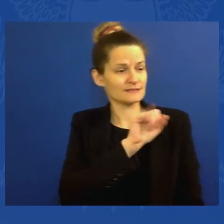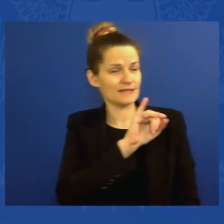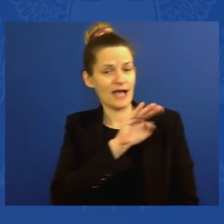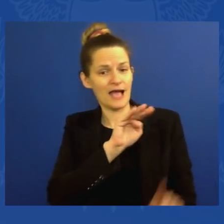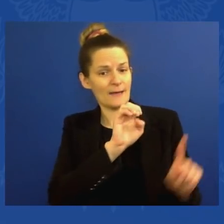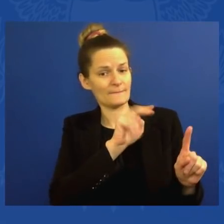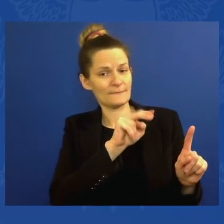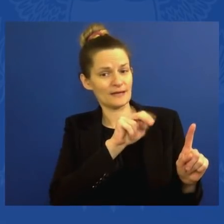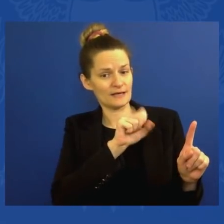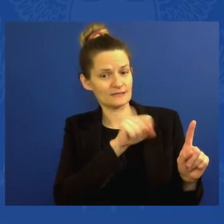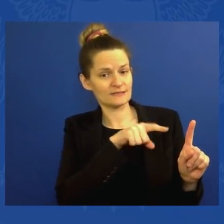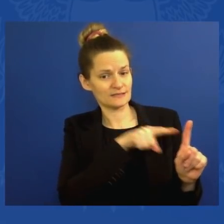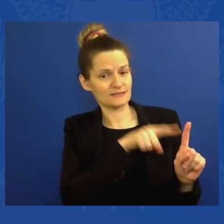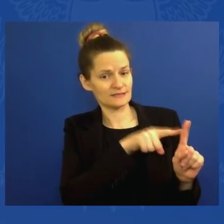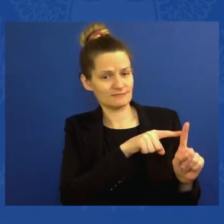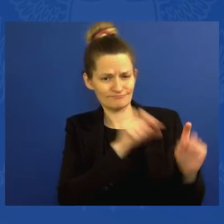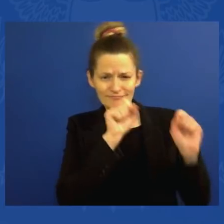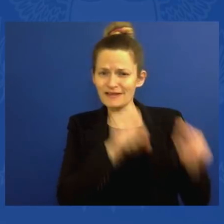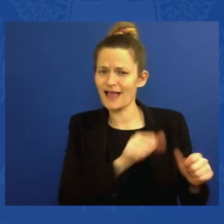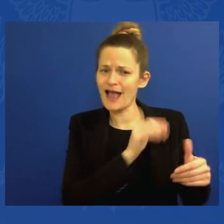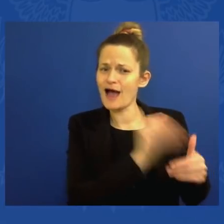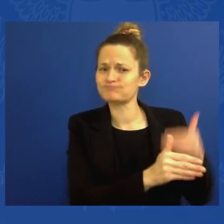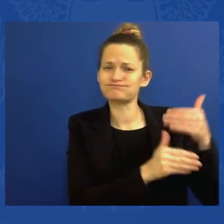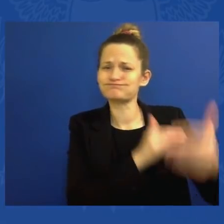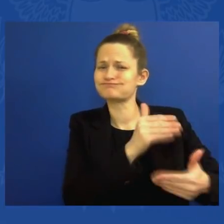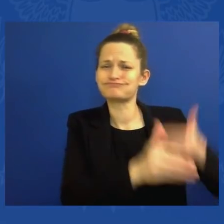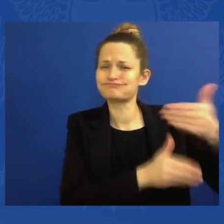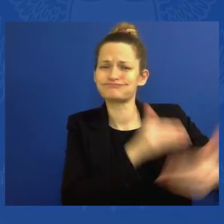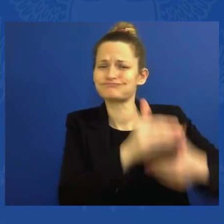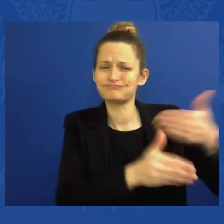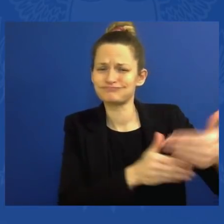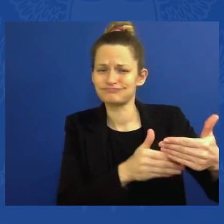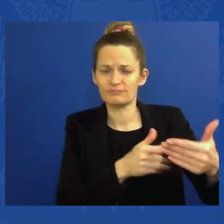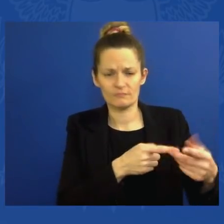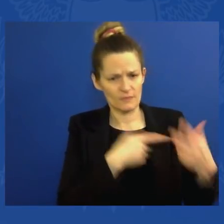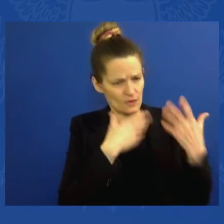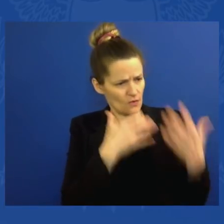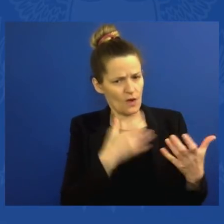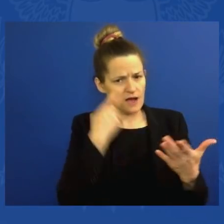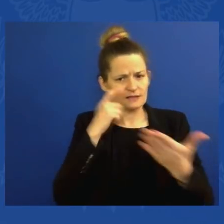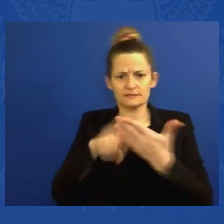and as the company and that they're successful as well. So please give a warm welcome to Johnny Lee.